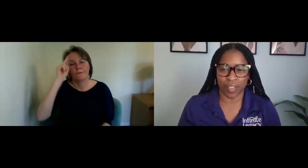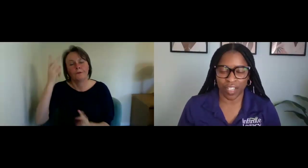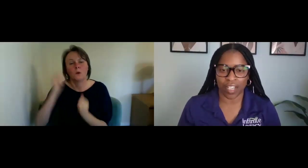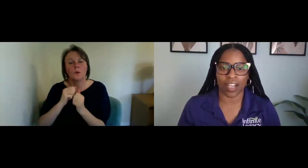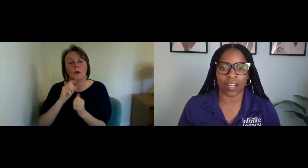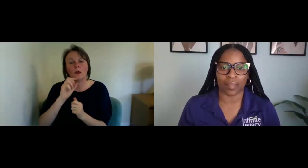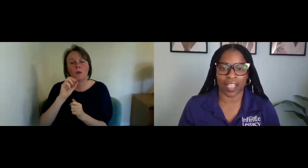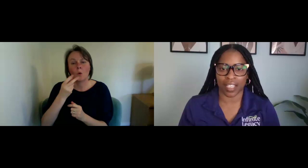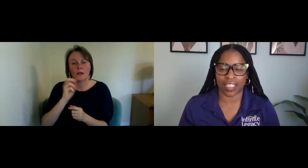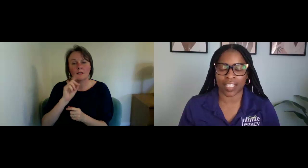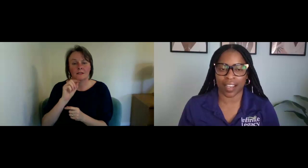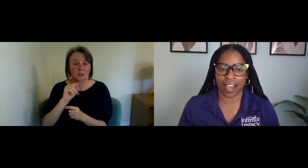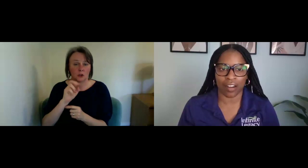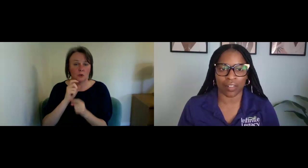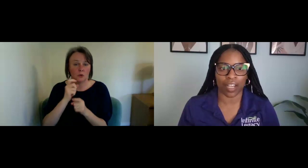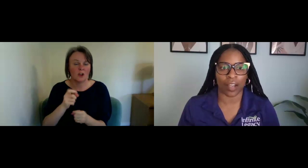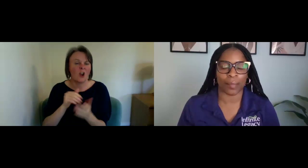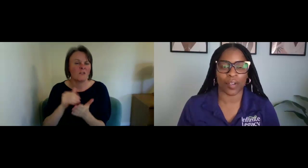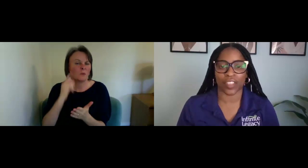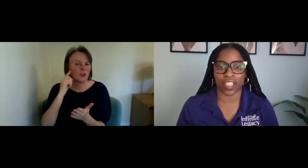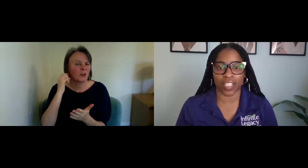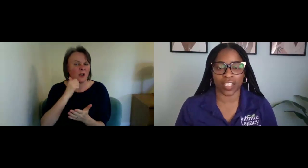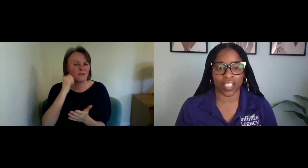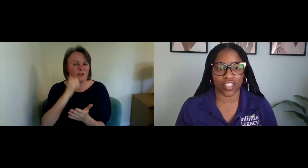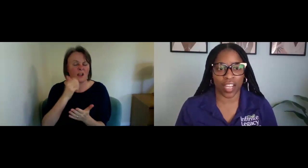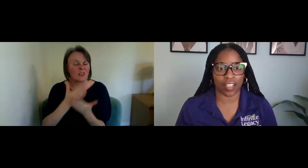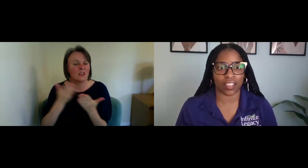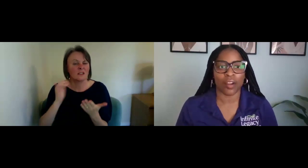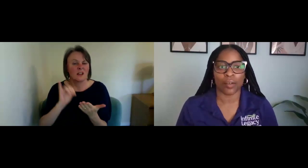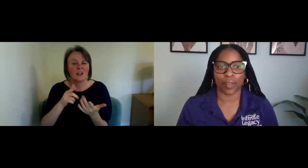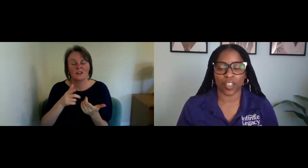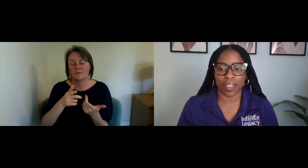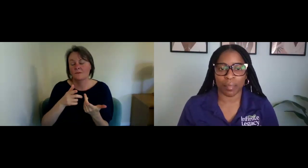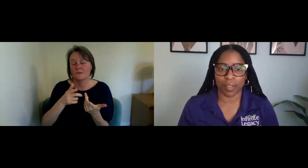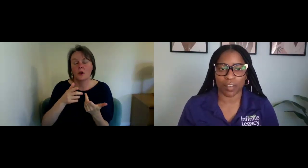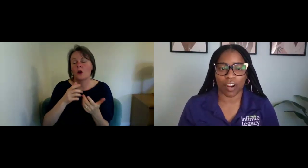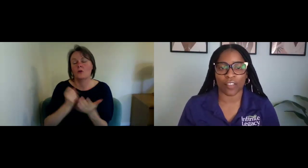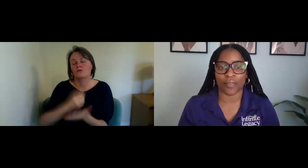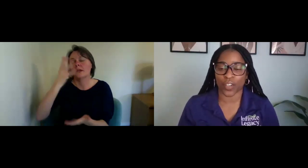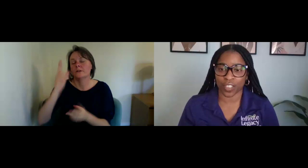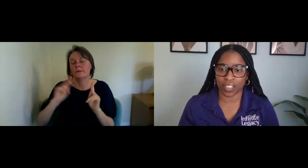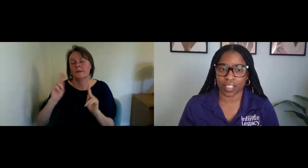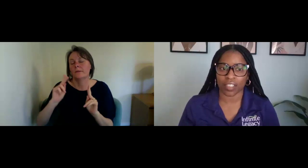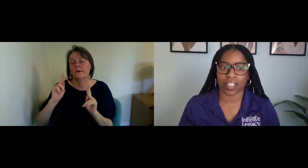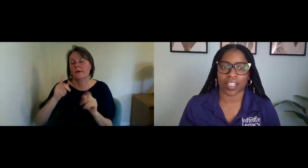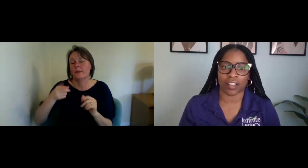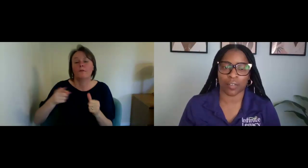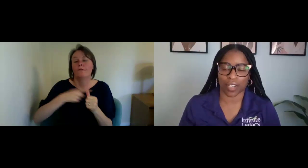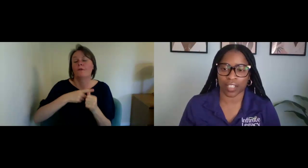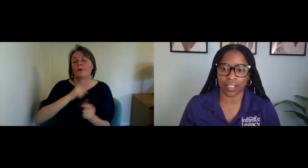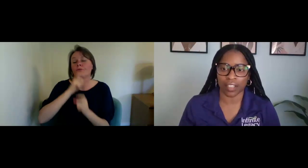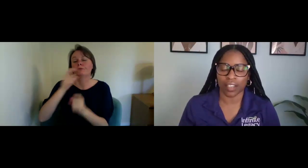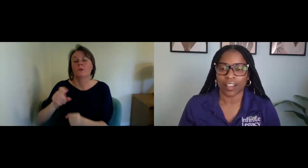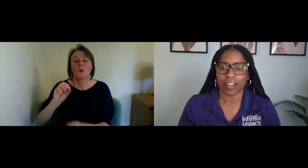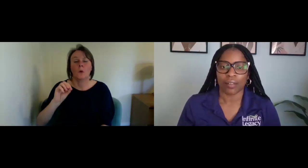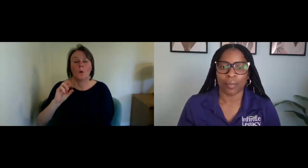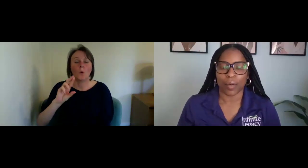community day in and day out are things such as rich people are the first to get an organ. Well,